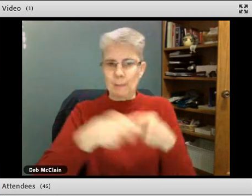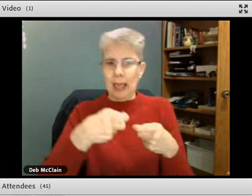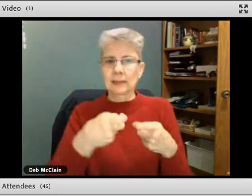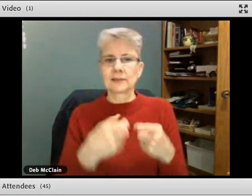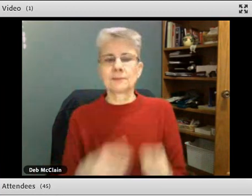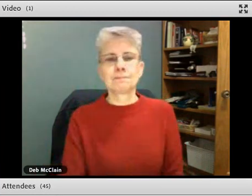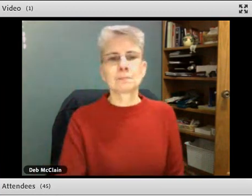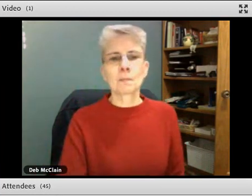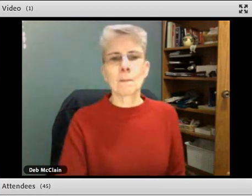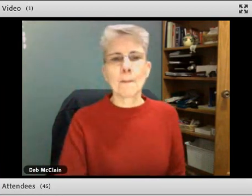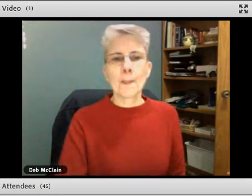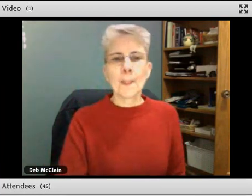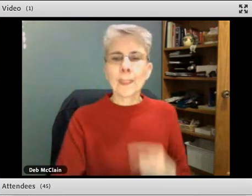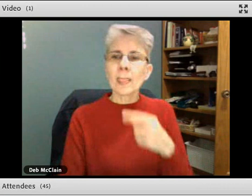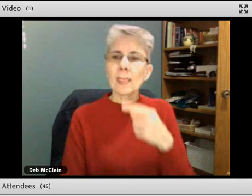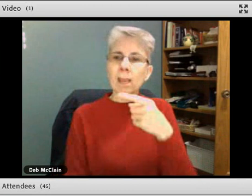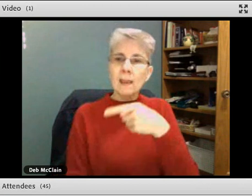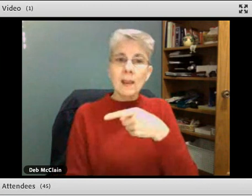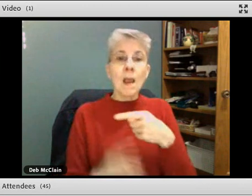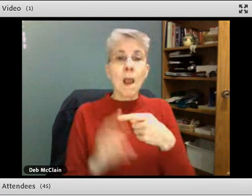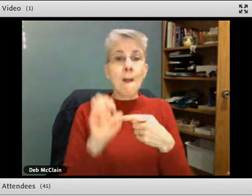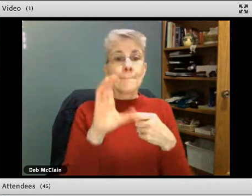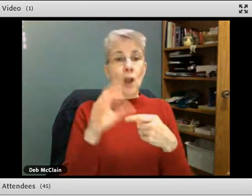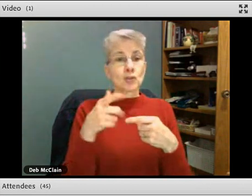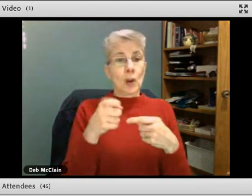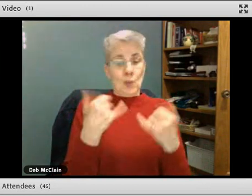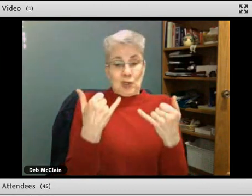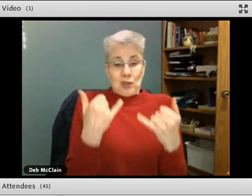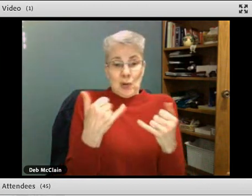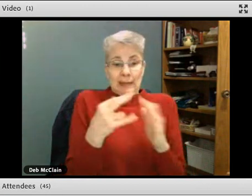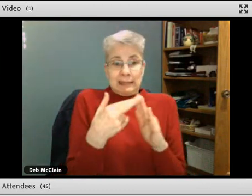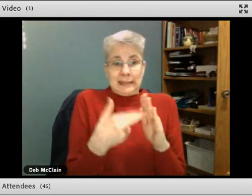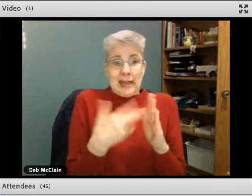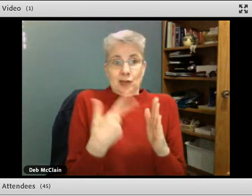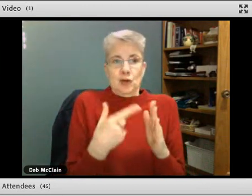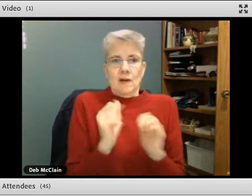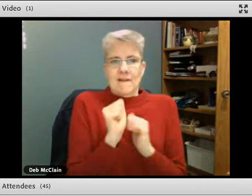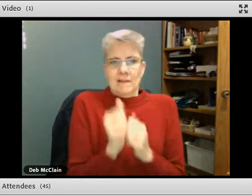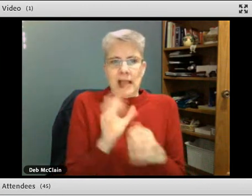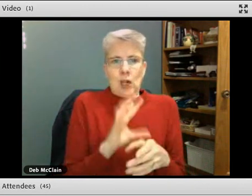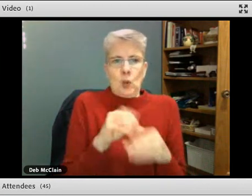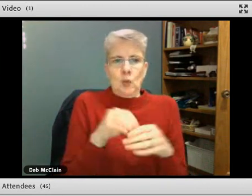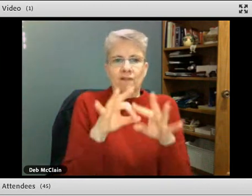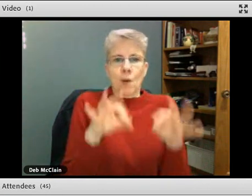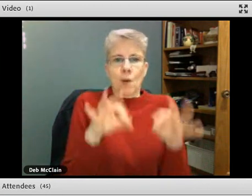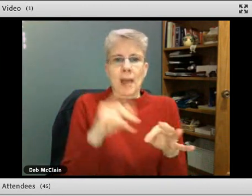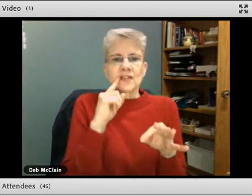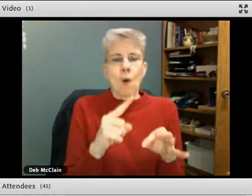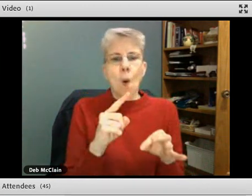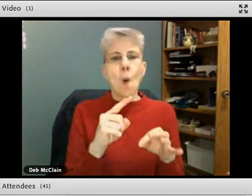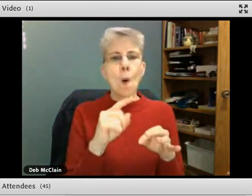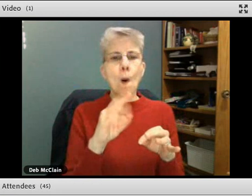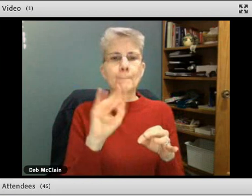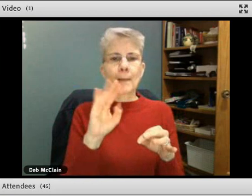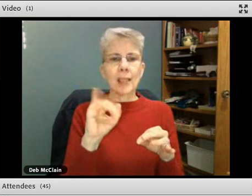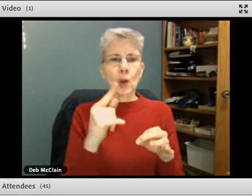MARC 21, the current standard, includes formats for bibliographic data -- that's the big one,